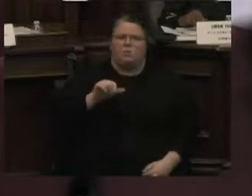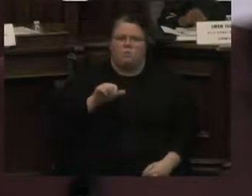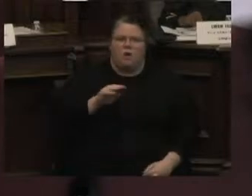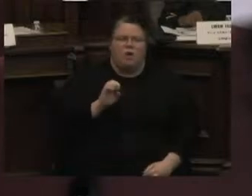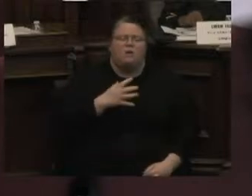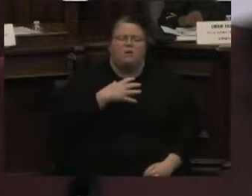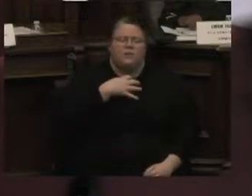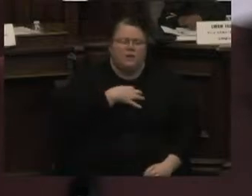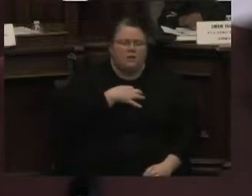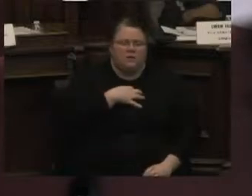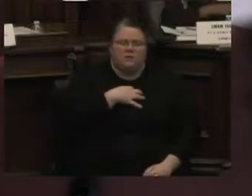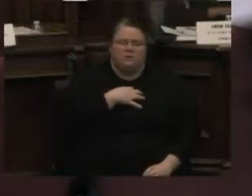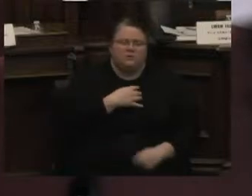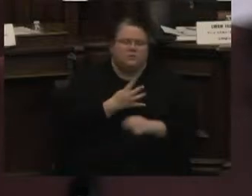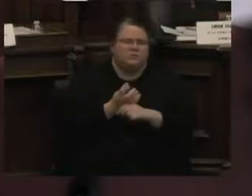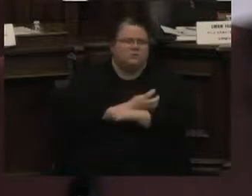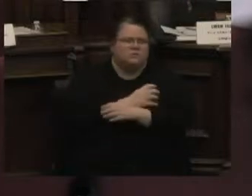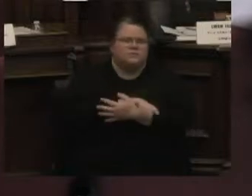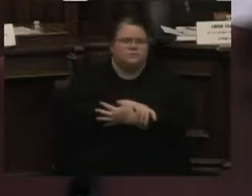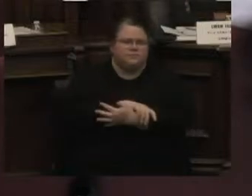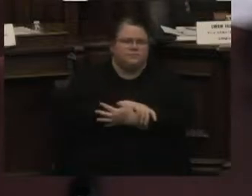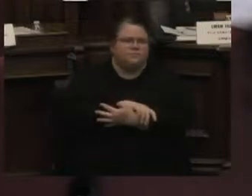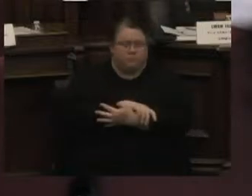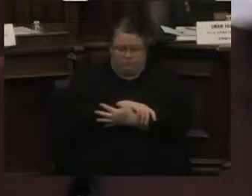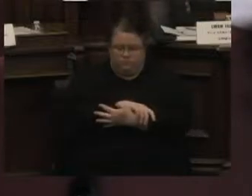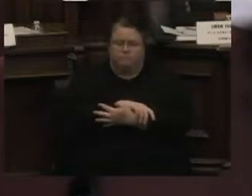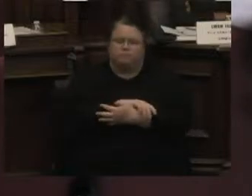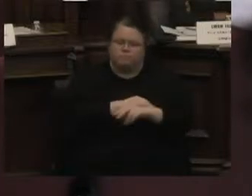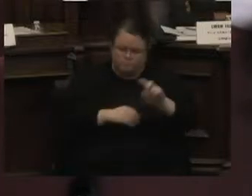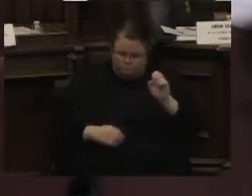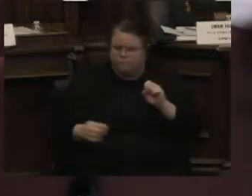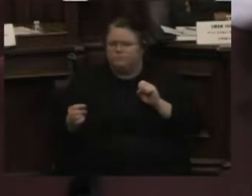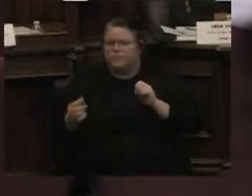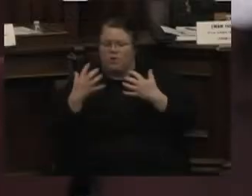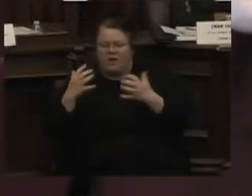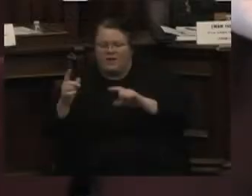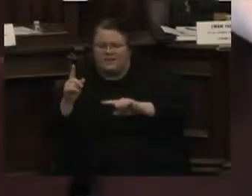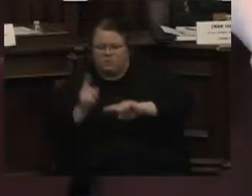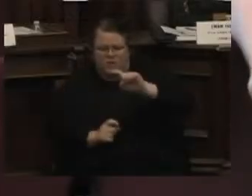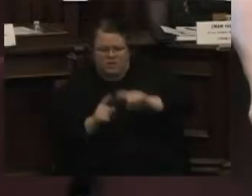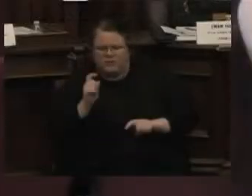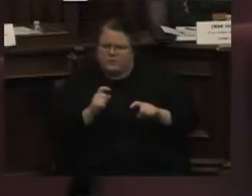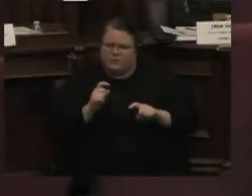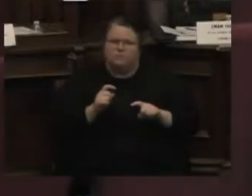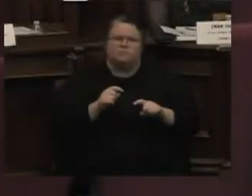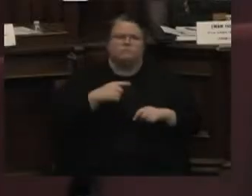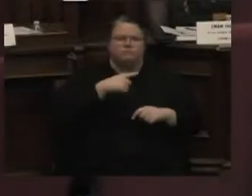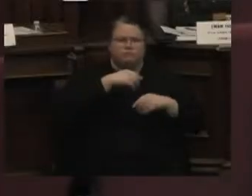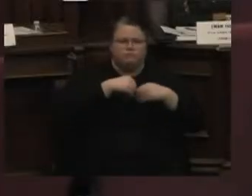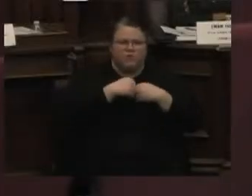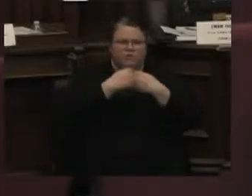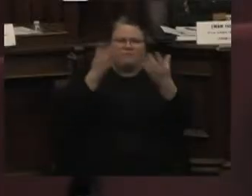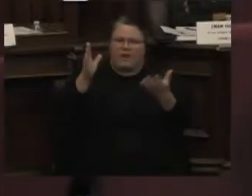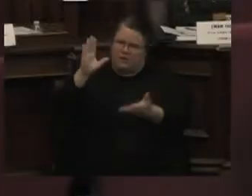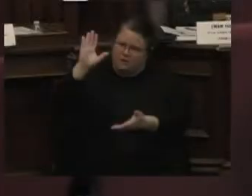your first district meeting.